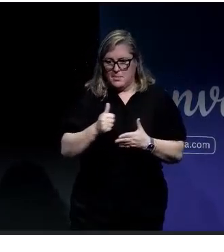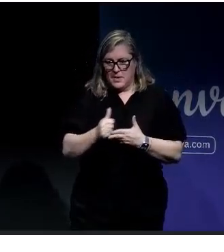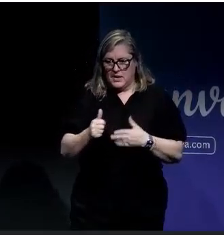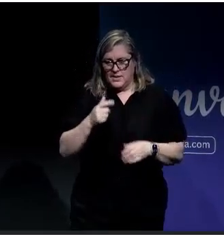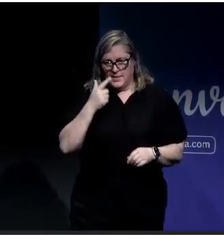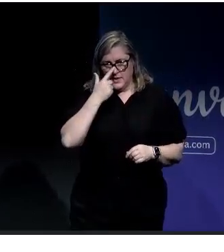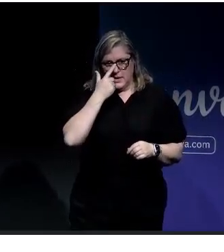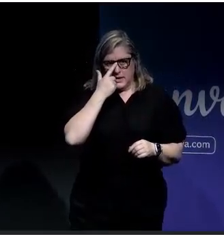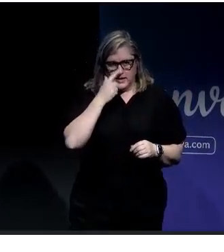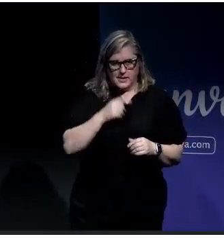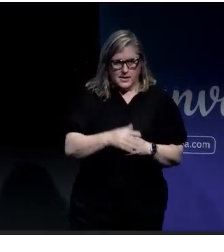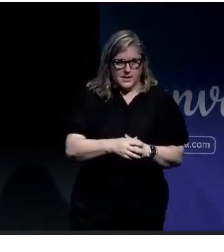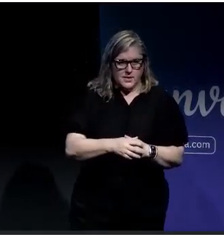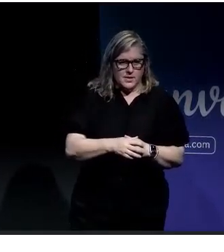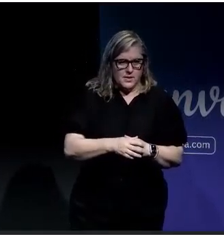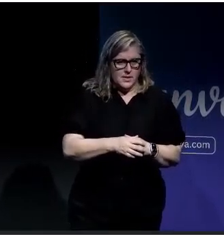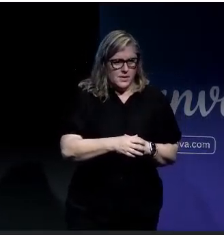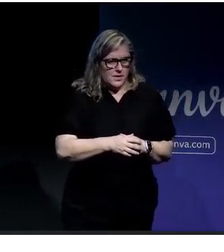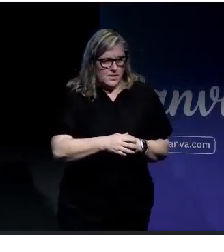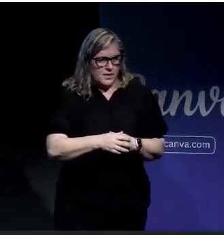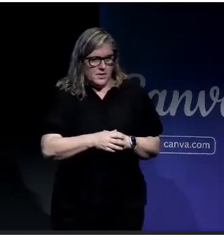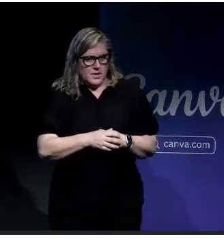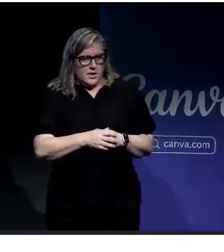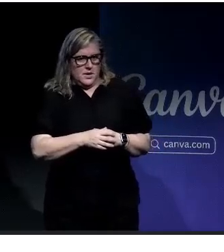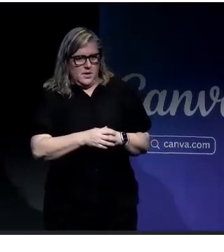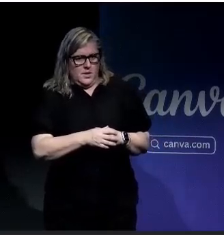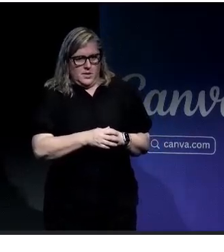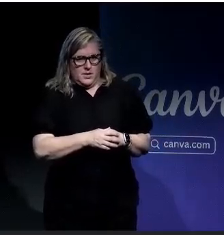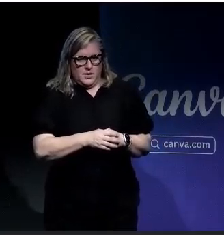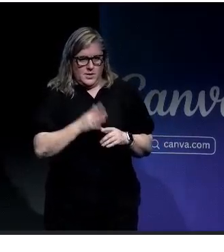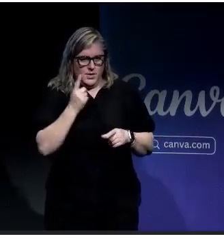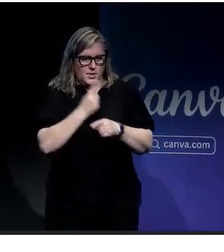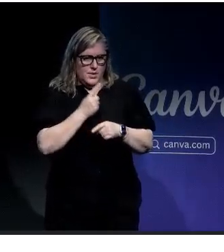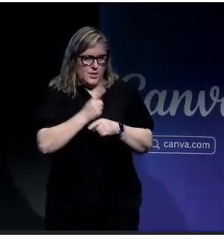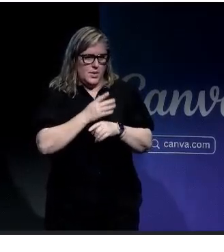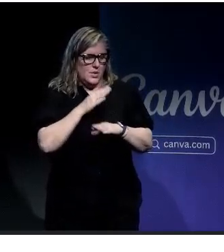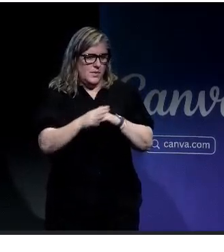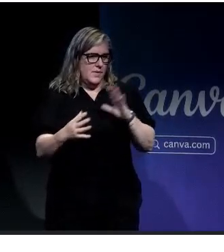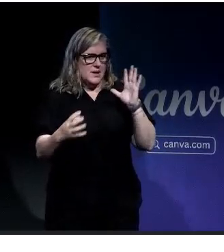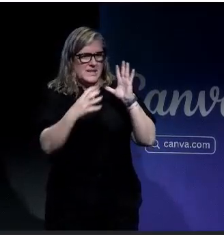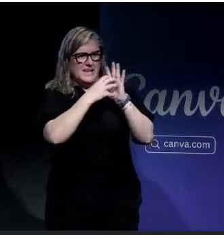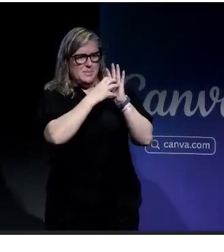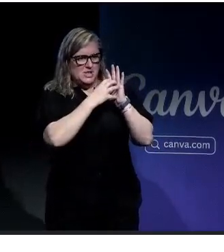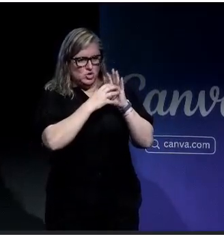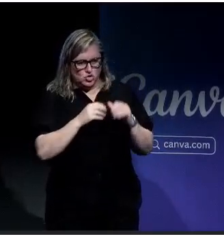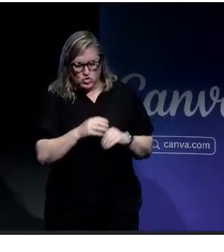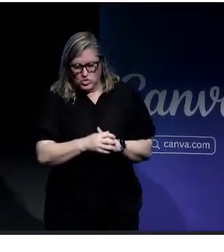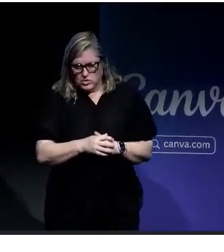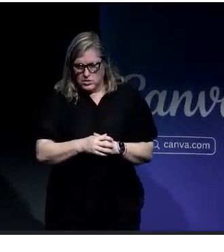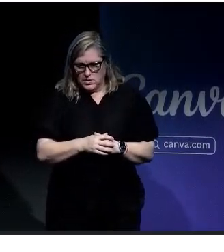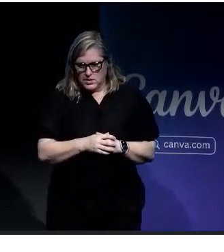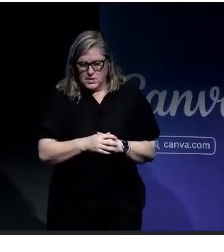So, we're going to focus on issues related to images. Uh, and this is a very WCAG focused thing as well.